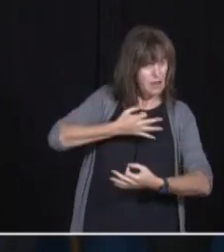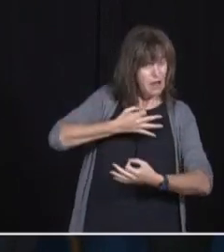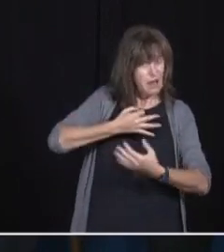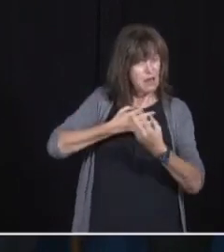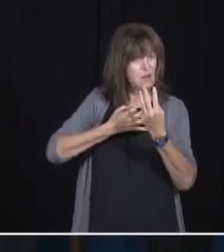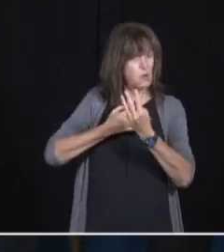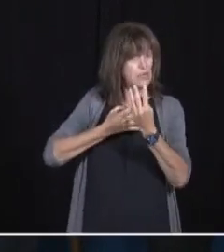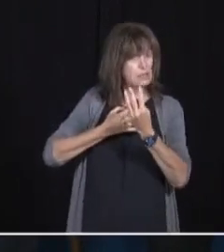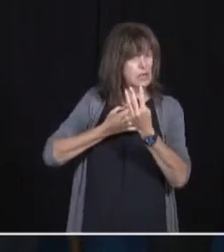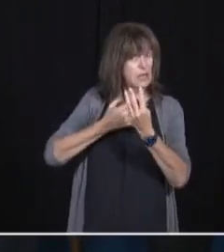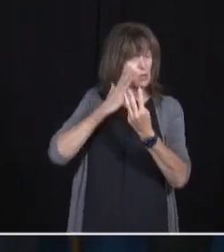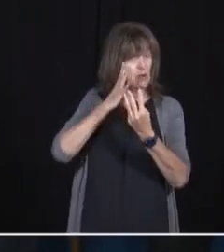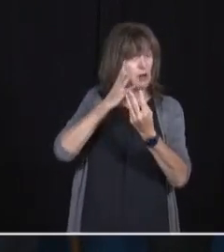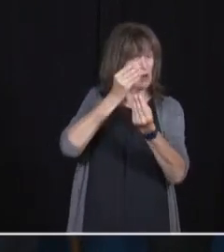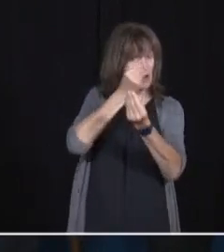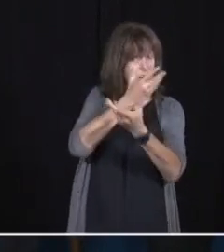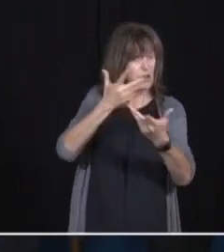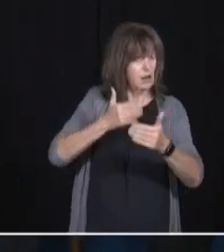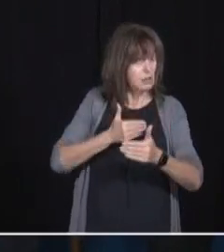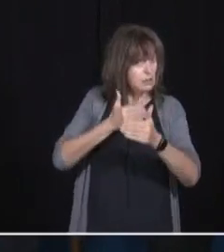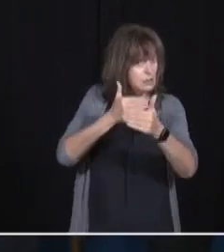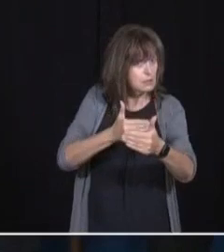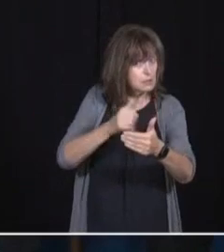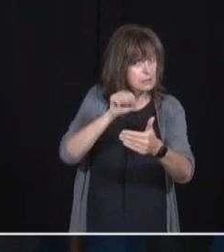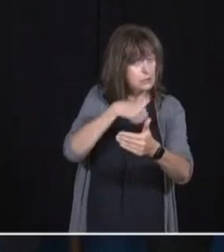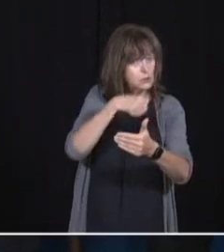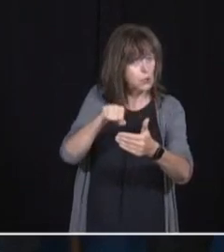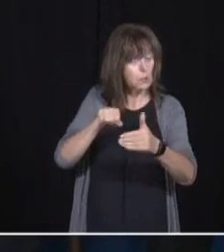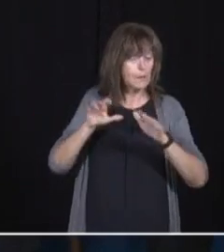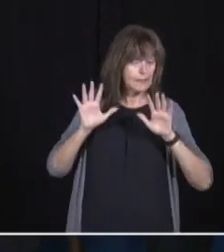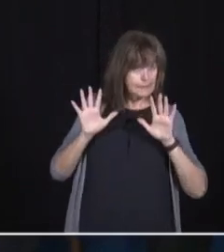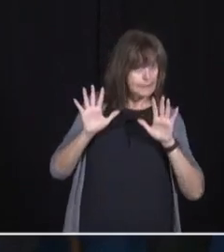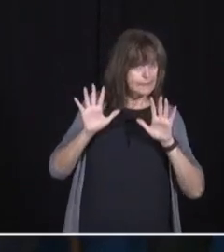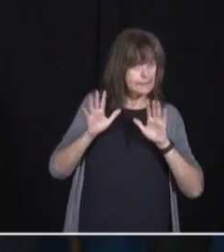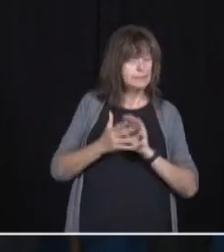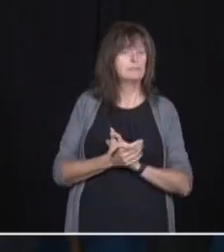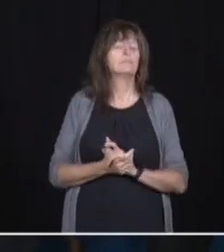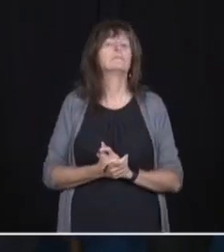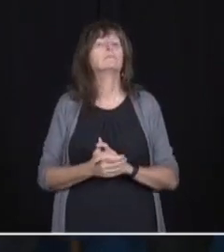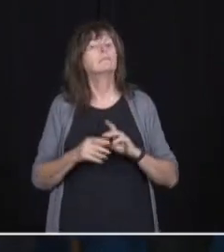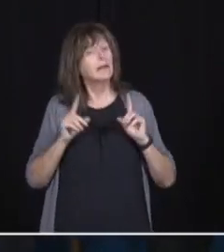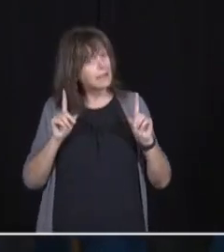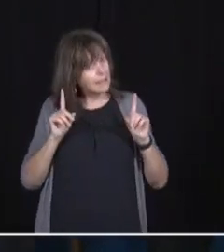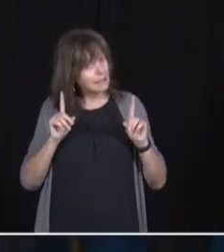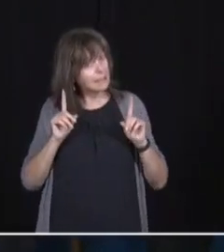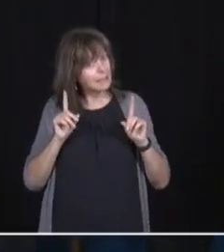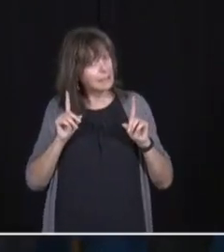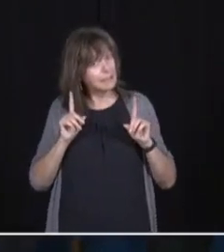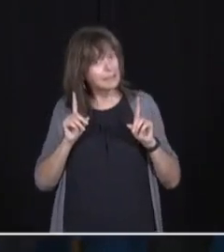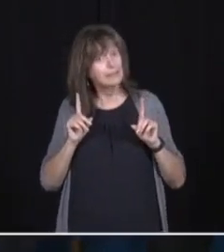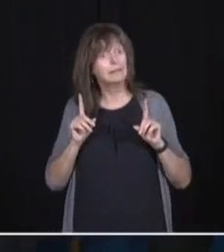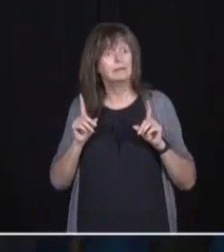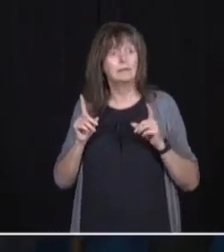So they will still be looking at the numbers right until Tuesday evening to decide what if any statements can be made on Wednesday.